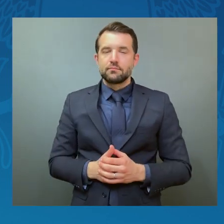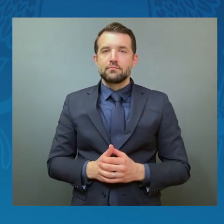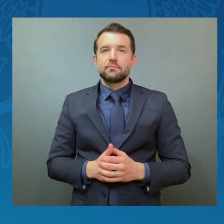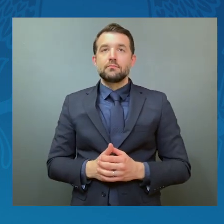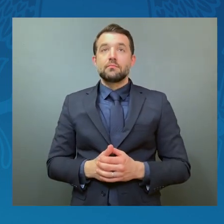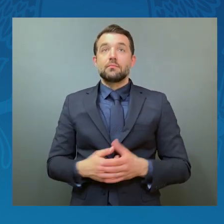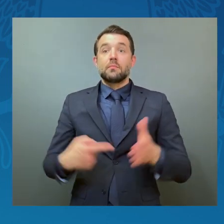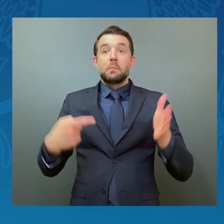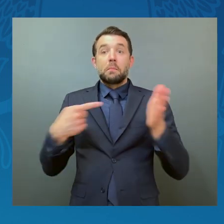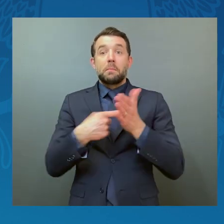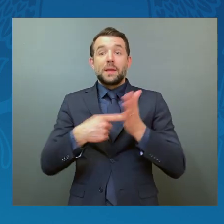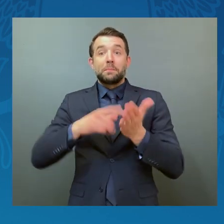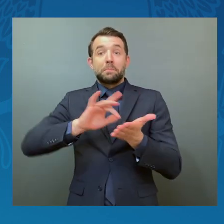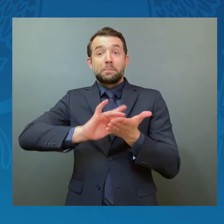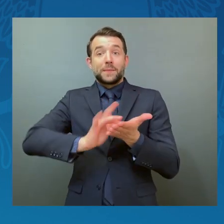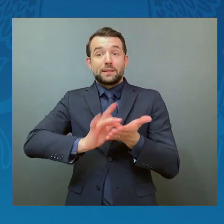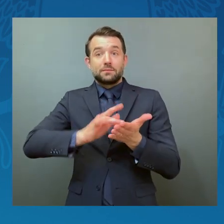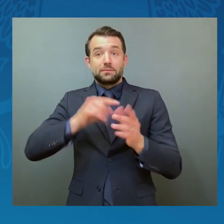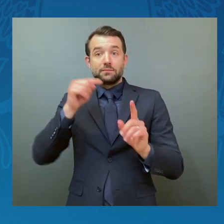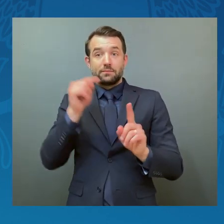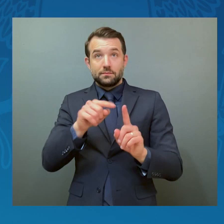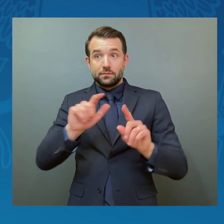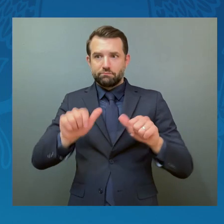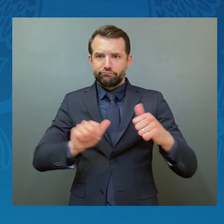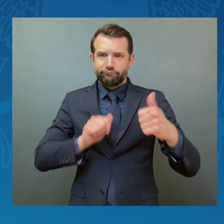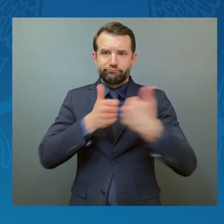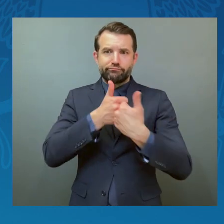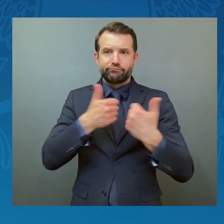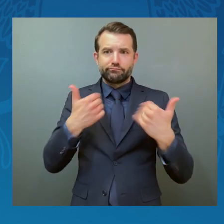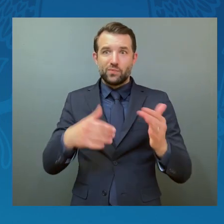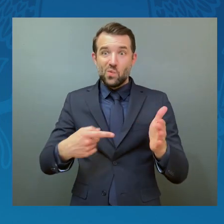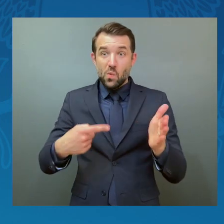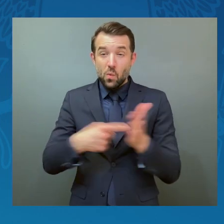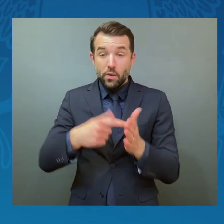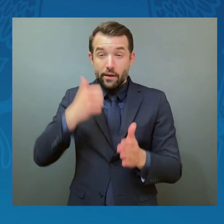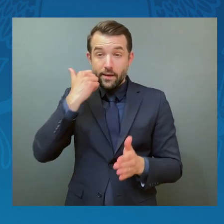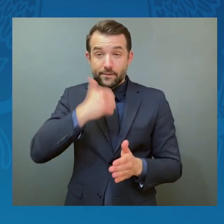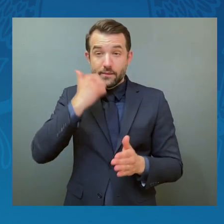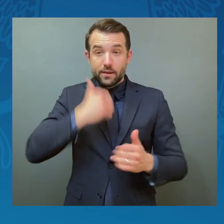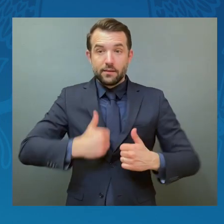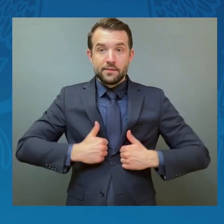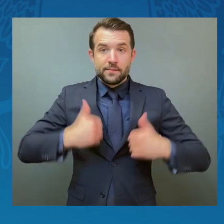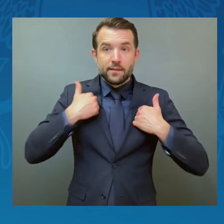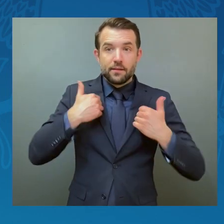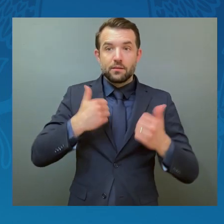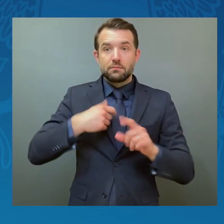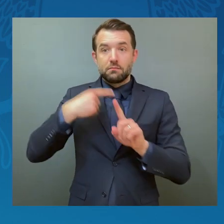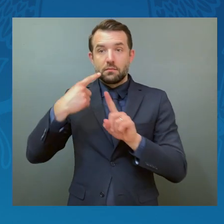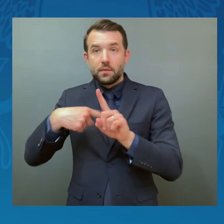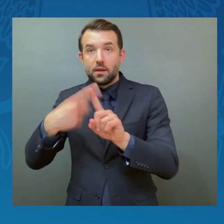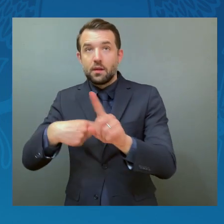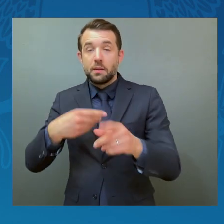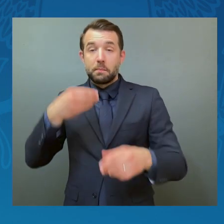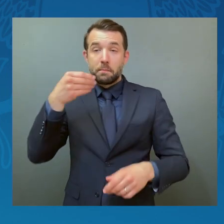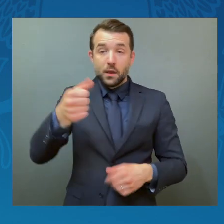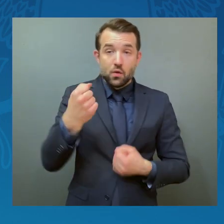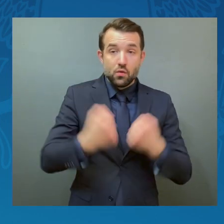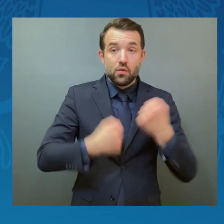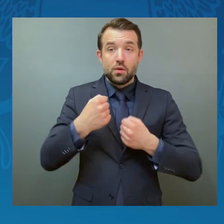to afford the necessities of life, to pay the rent and the car bill, to keep the lights on and put food on the table.